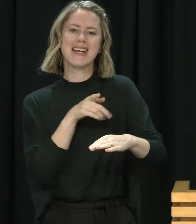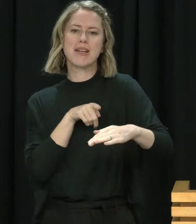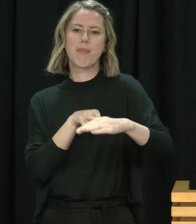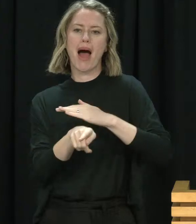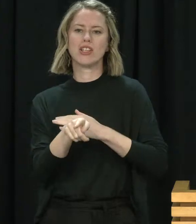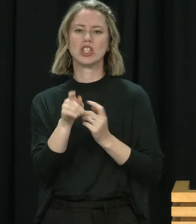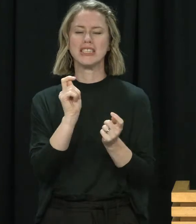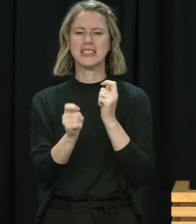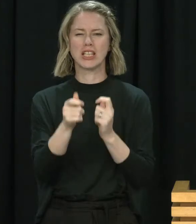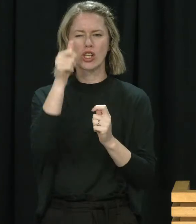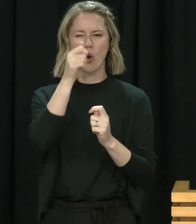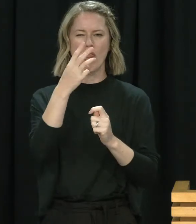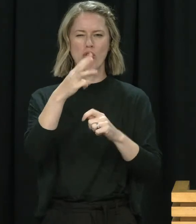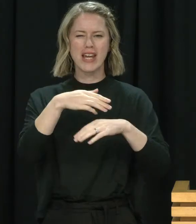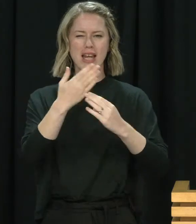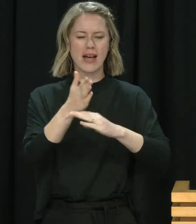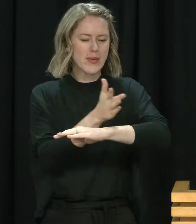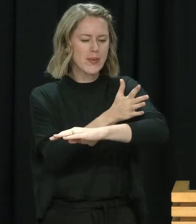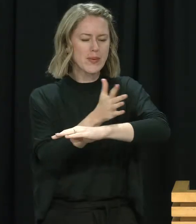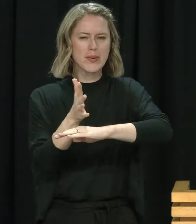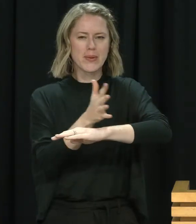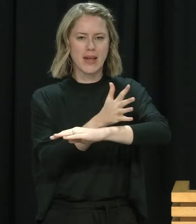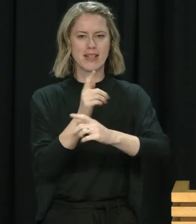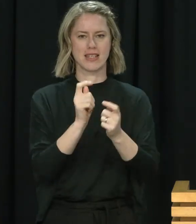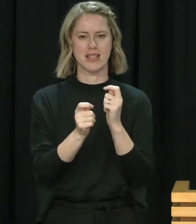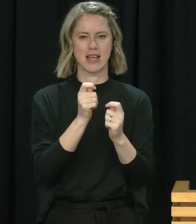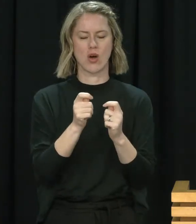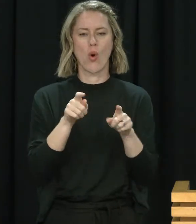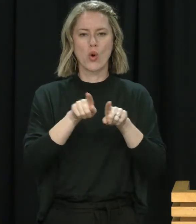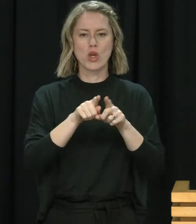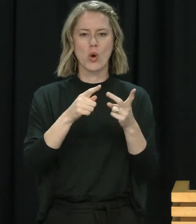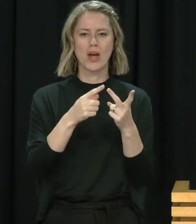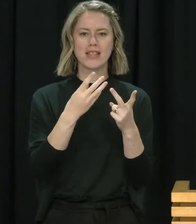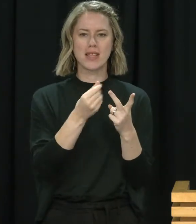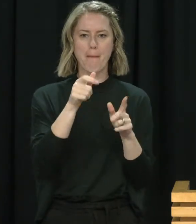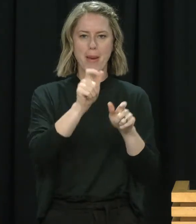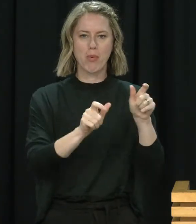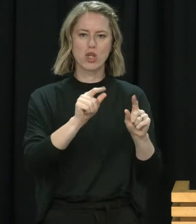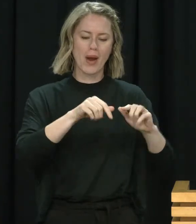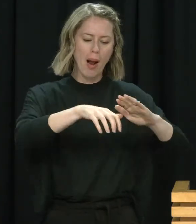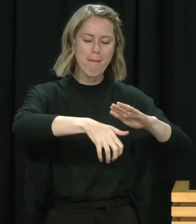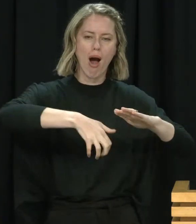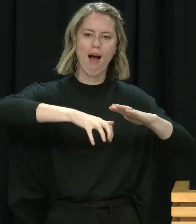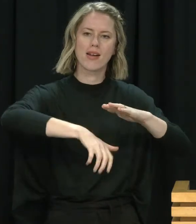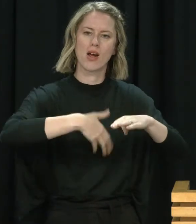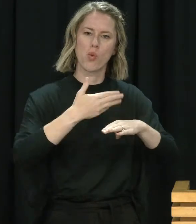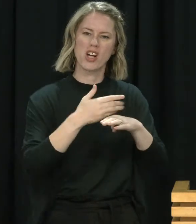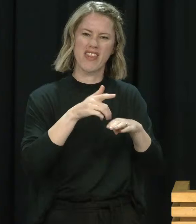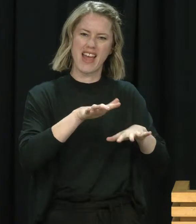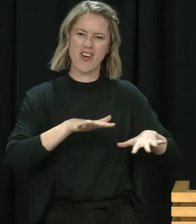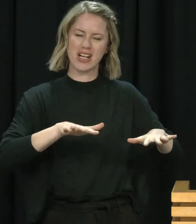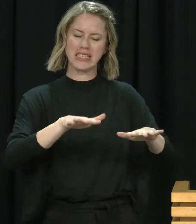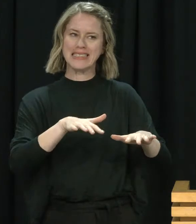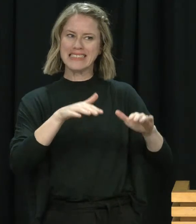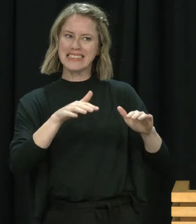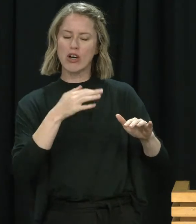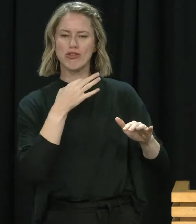them? We have to put in place pre-departure testing. Woe know that also